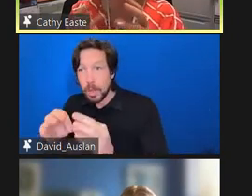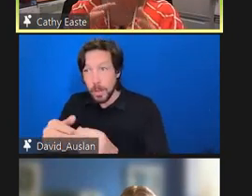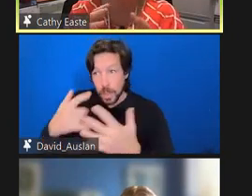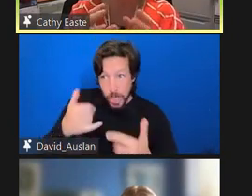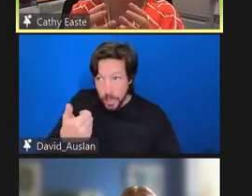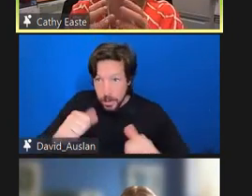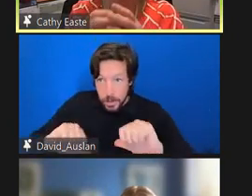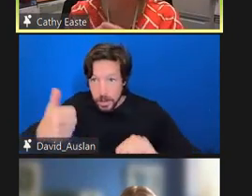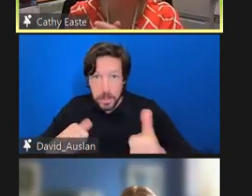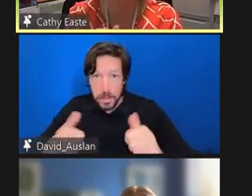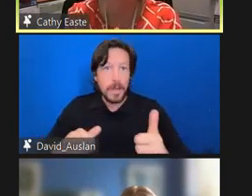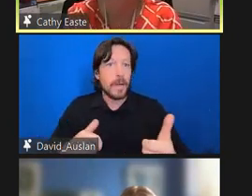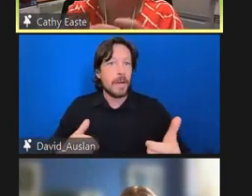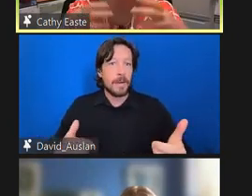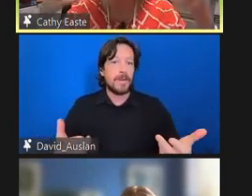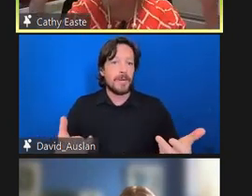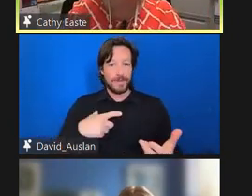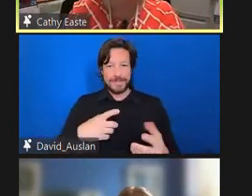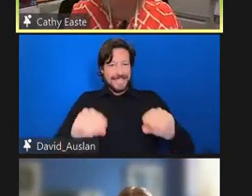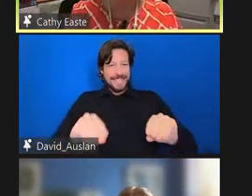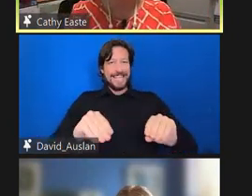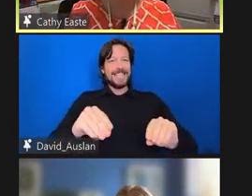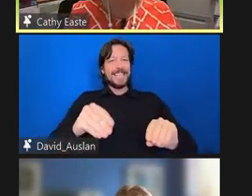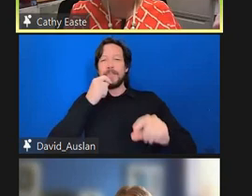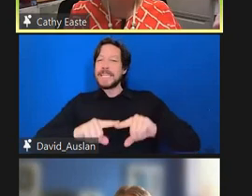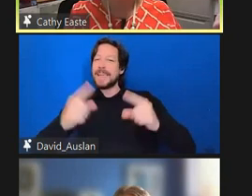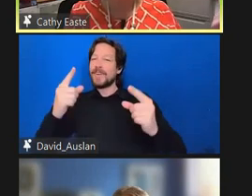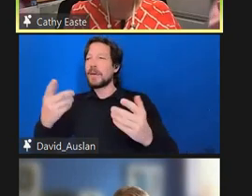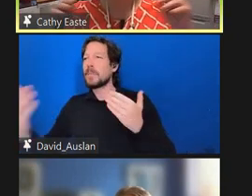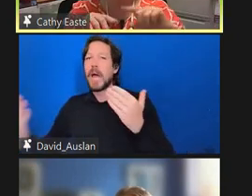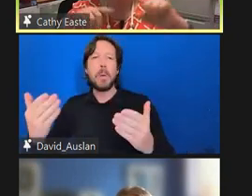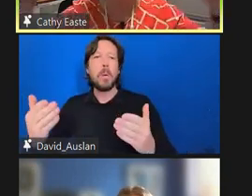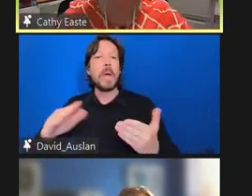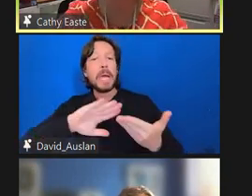because it's the educational setting. It's not like other community interpreting. Even though